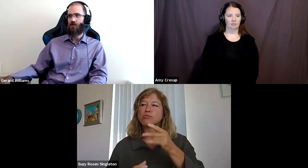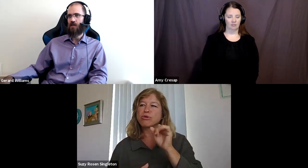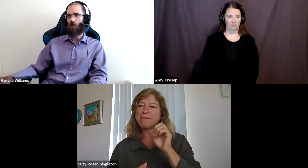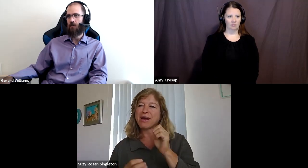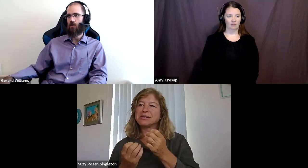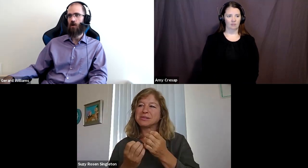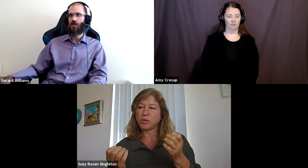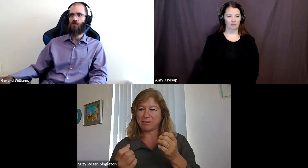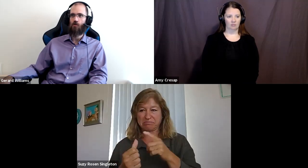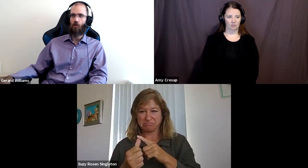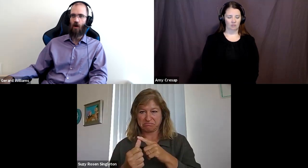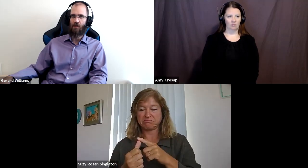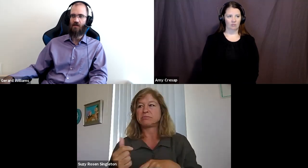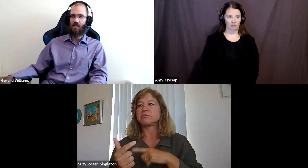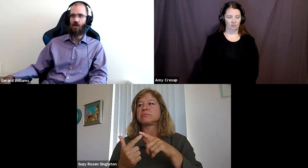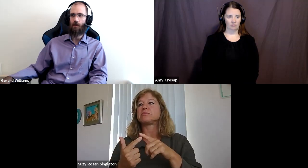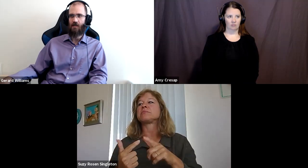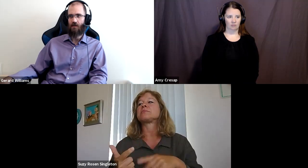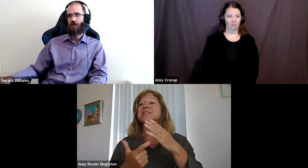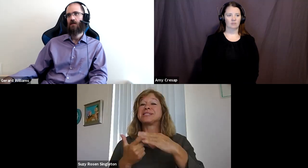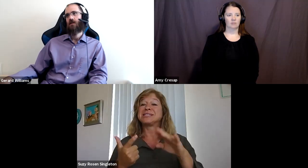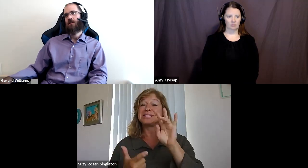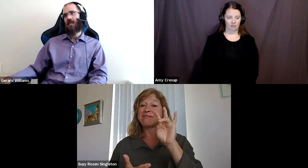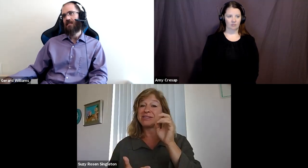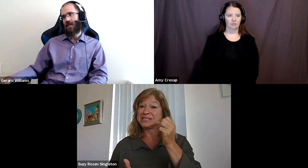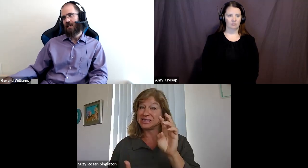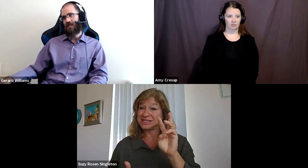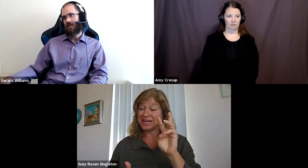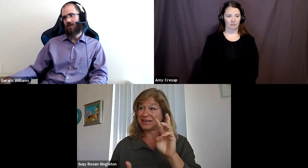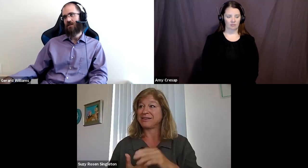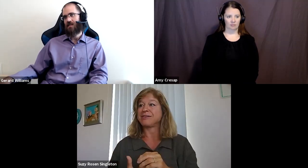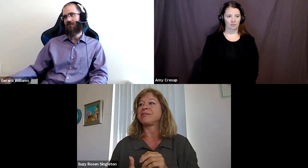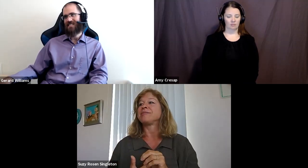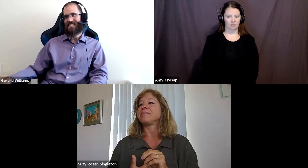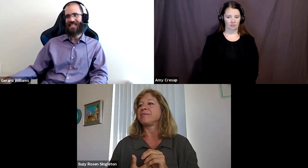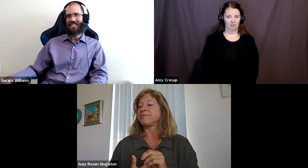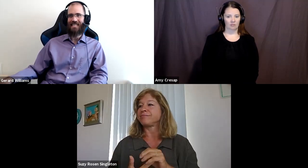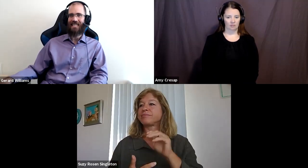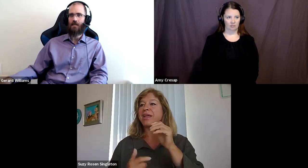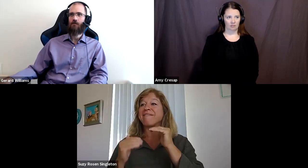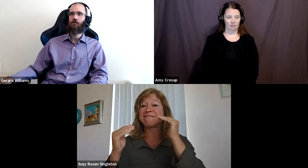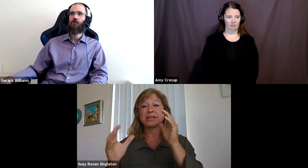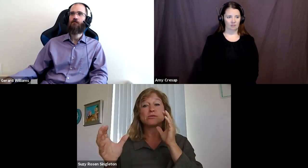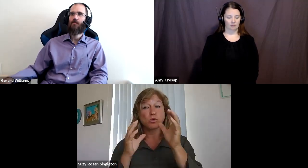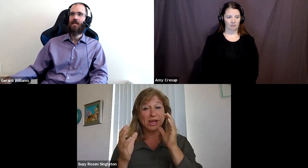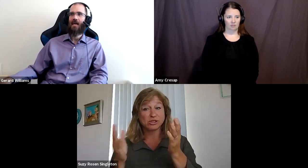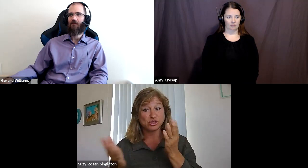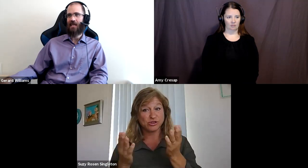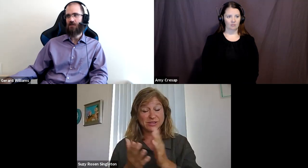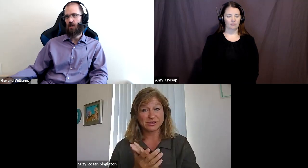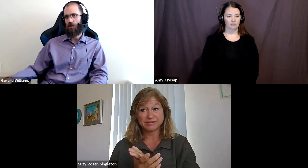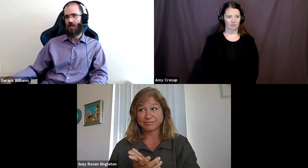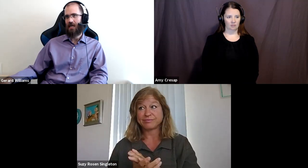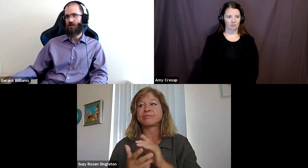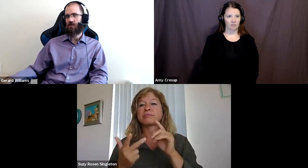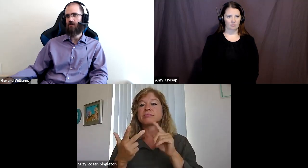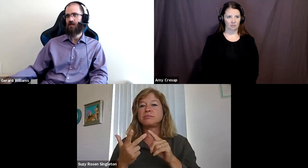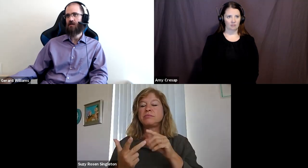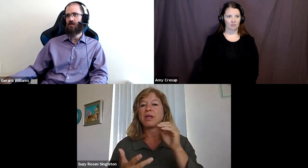equipment or consumer premises equipment. The second section is 716, advanced communication